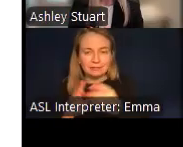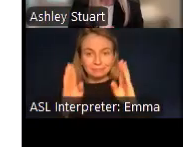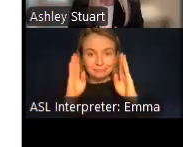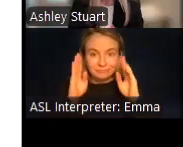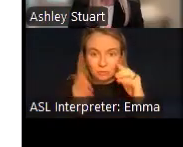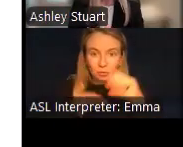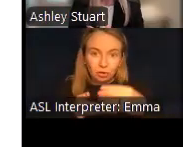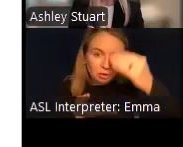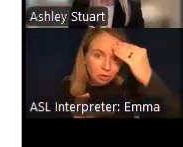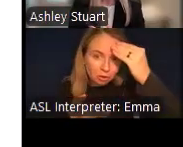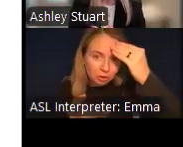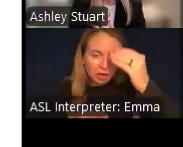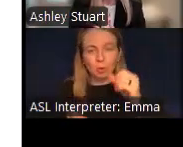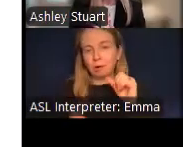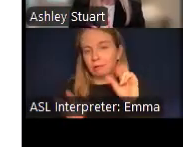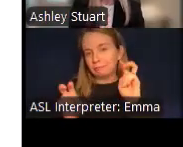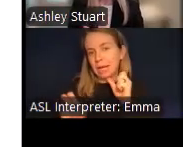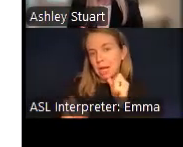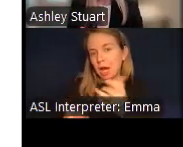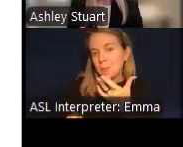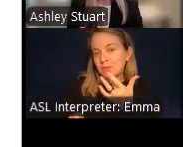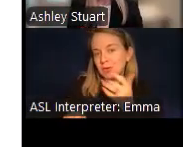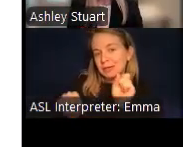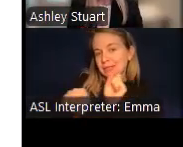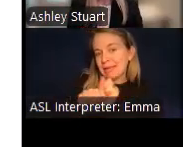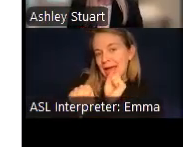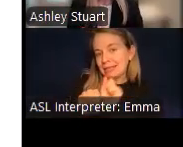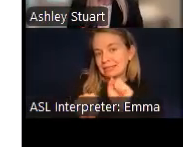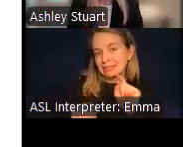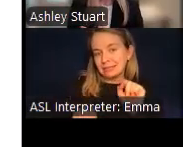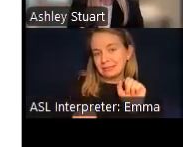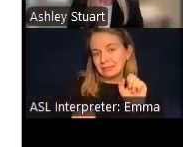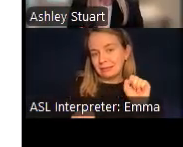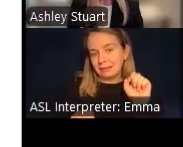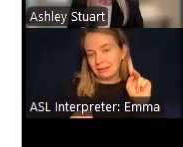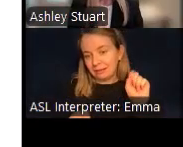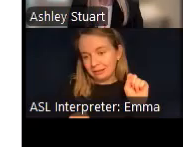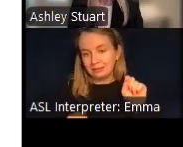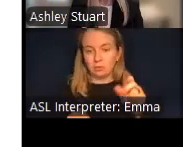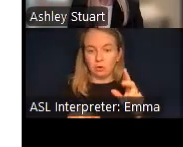preferred tasks, and then also engaging in behaviors that might